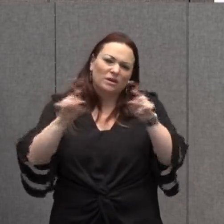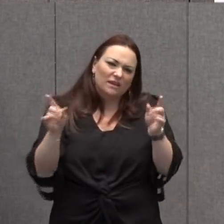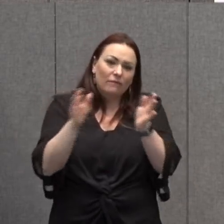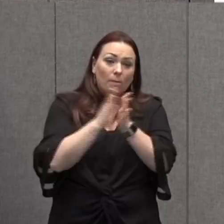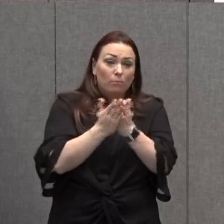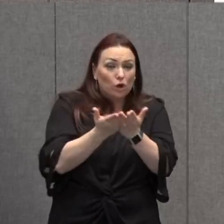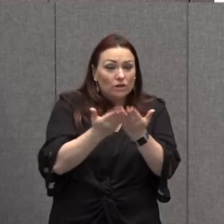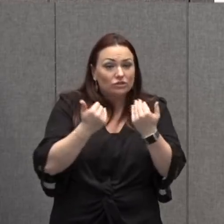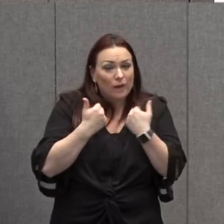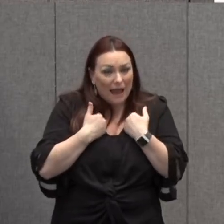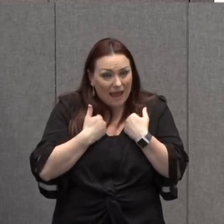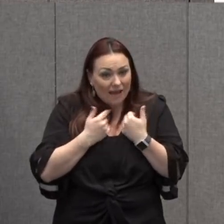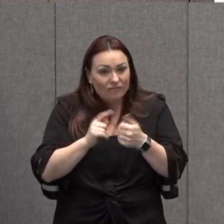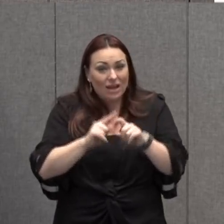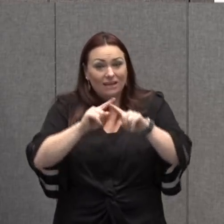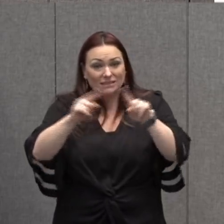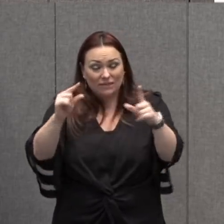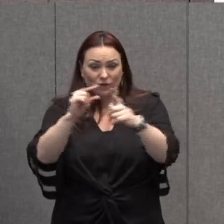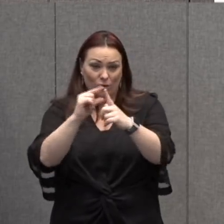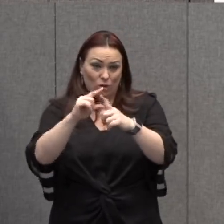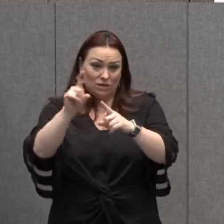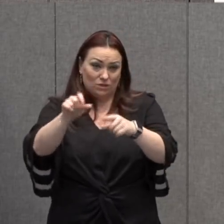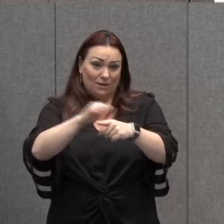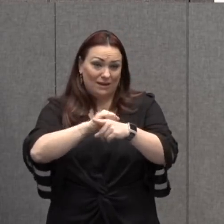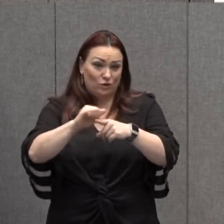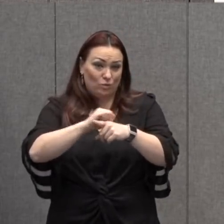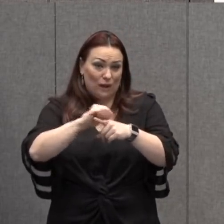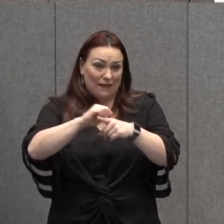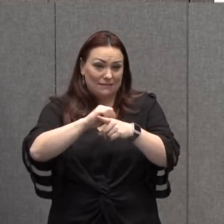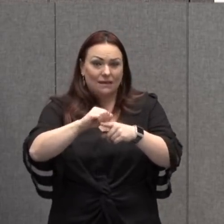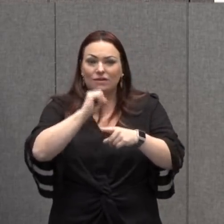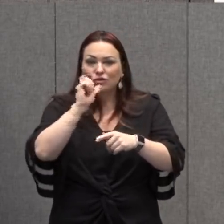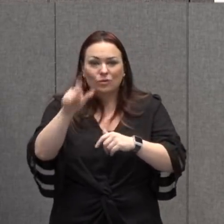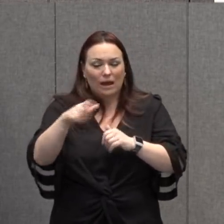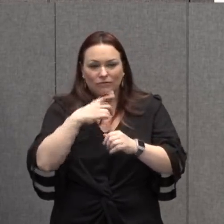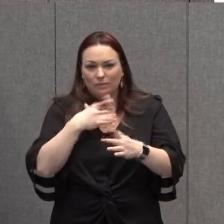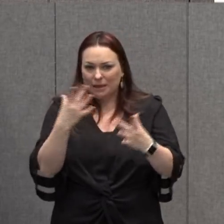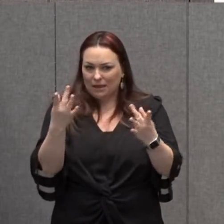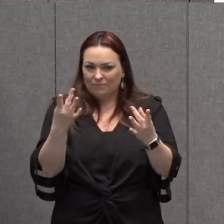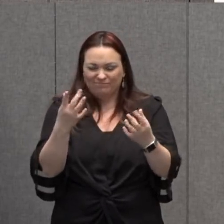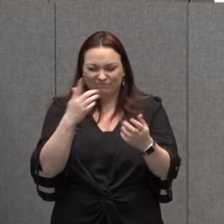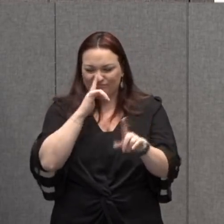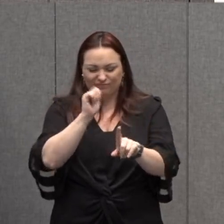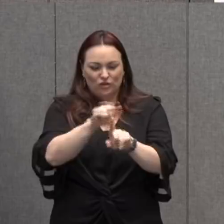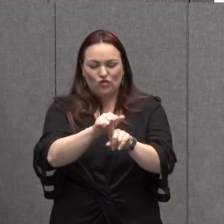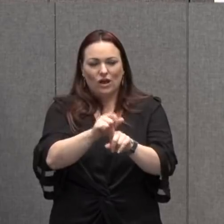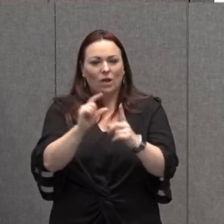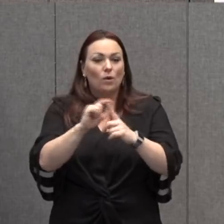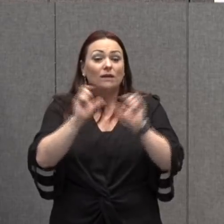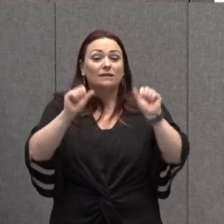and just words that you need to practice, that's how you can make, they don't have to be trick words, it can be any words, and I used paper,